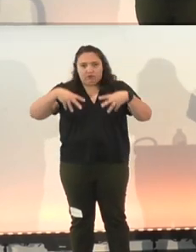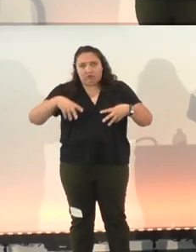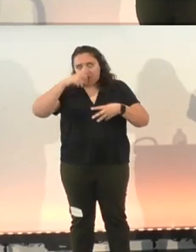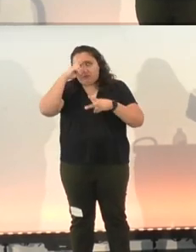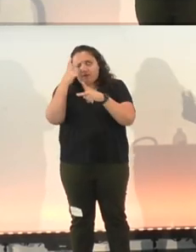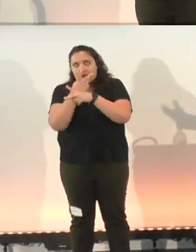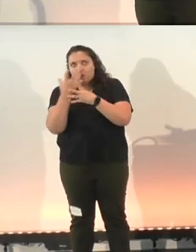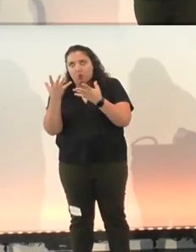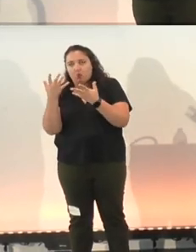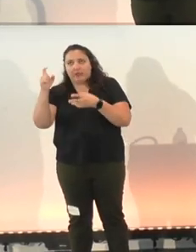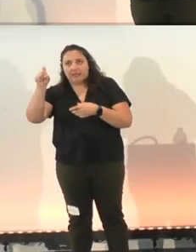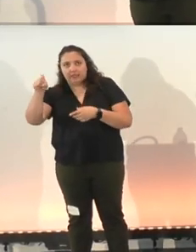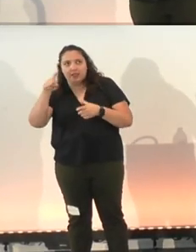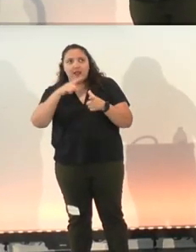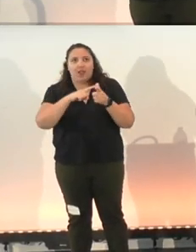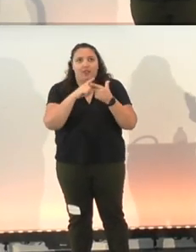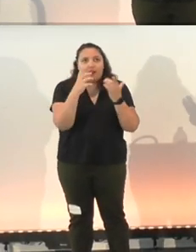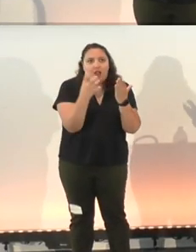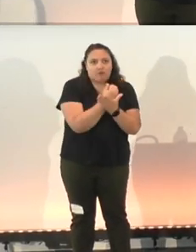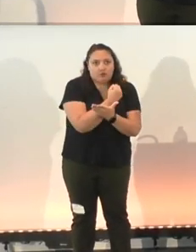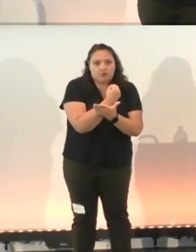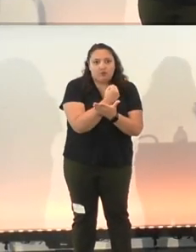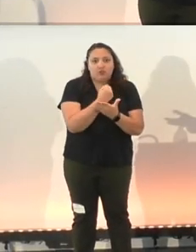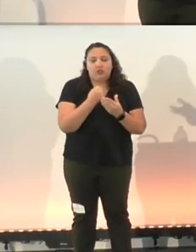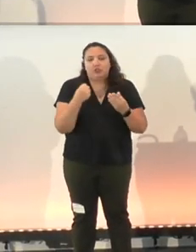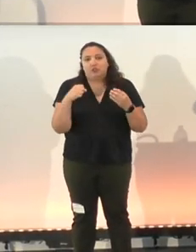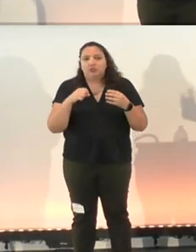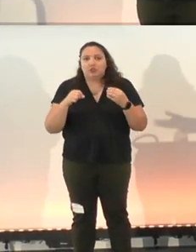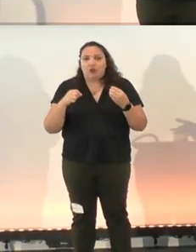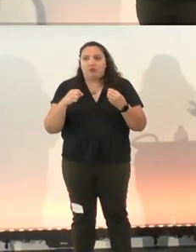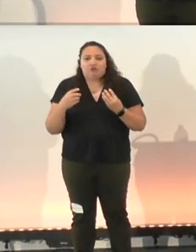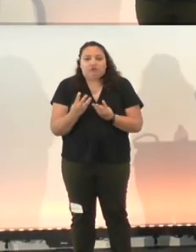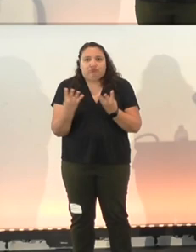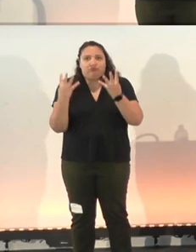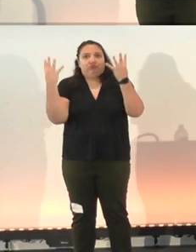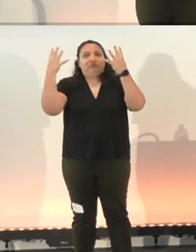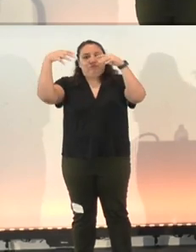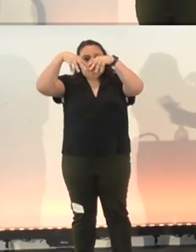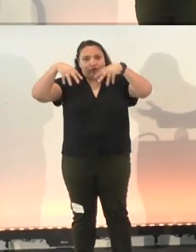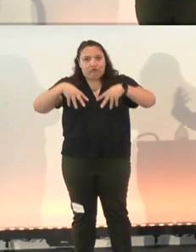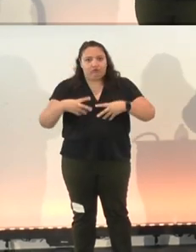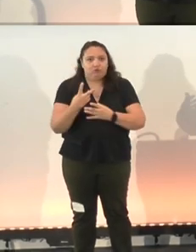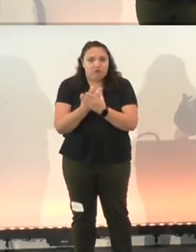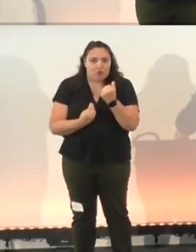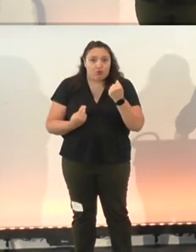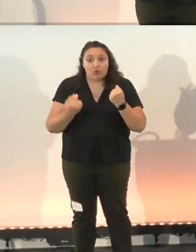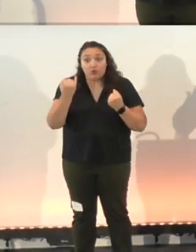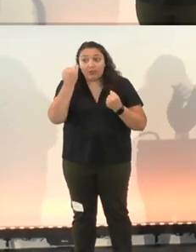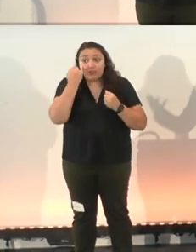are also optimistic. From grassroots or bottom-up perspective, if people come to us with certain